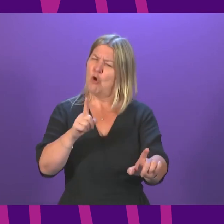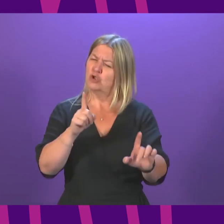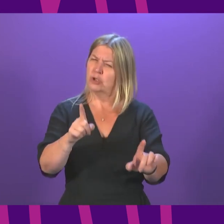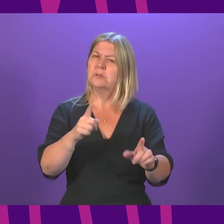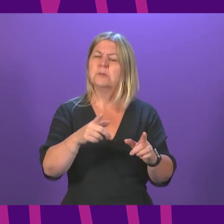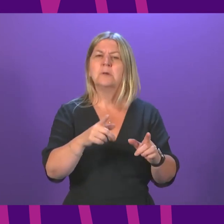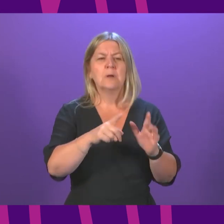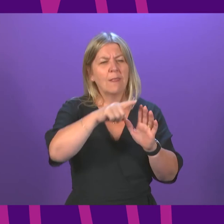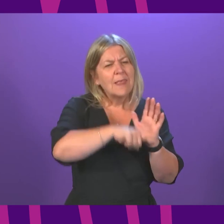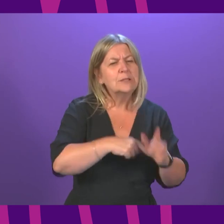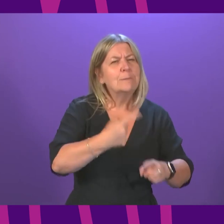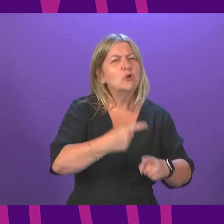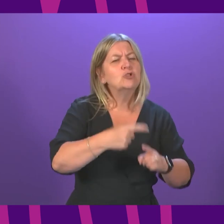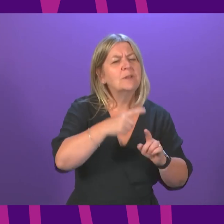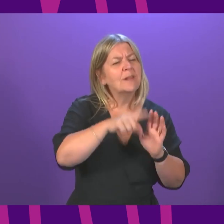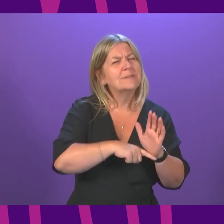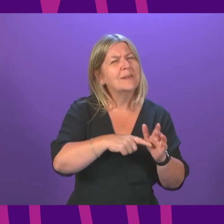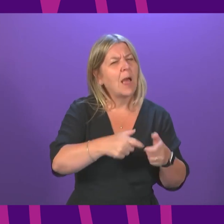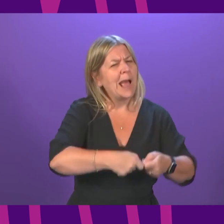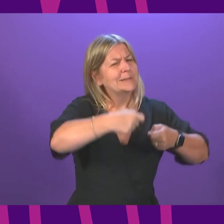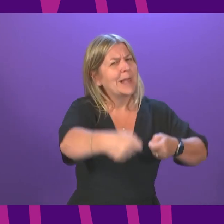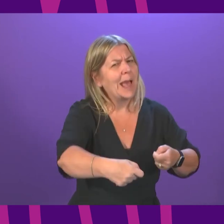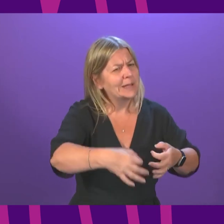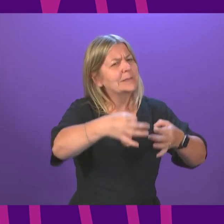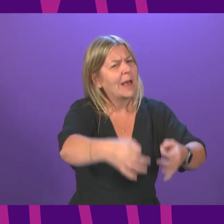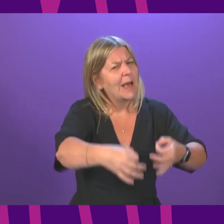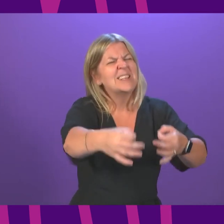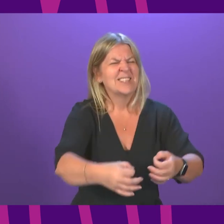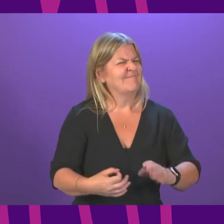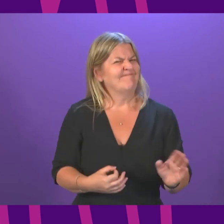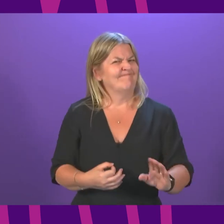value and will be made permanent. It has said that there will be a permanence bill to achieve